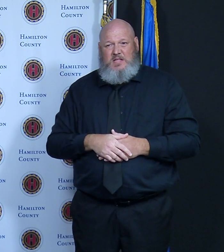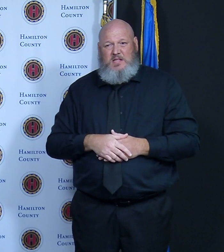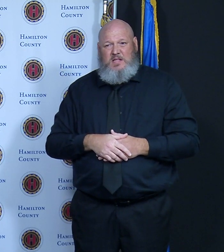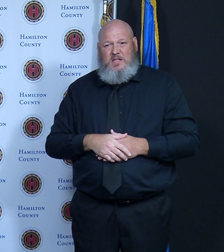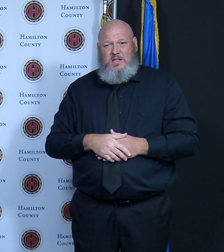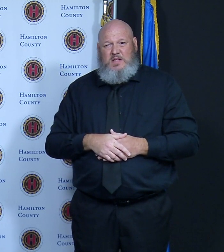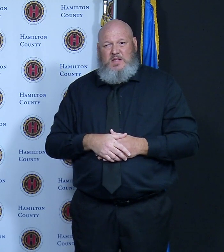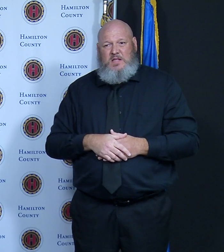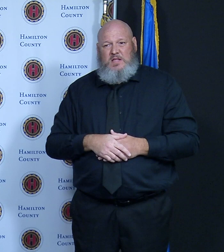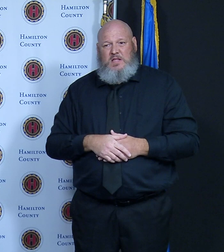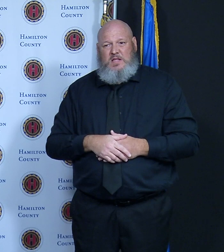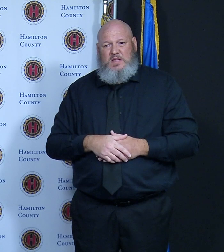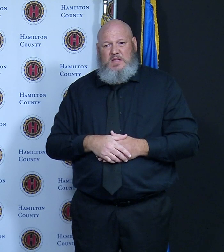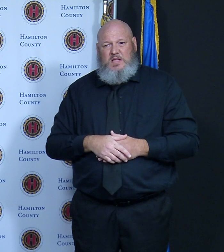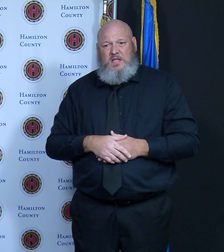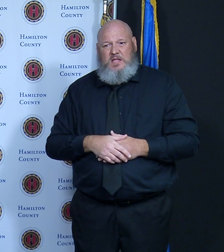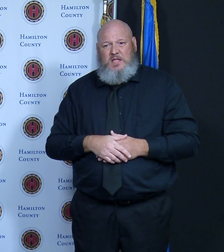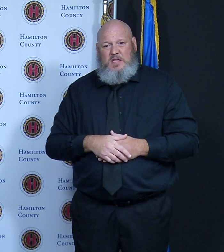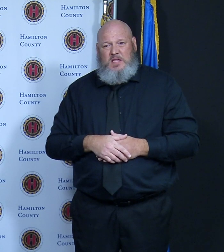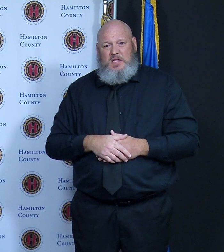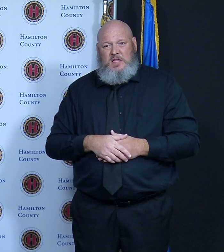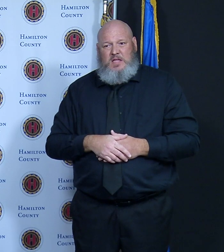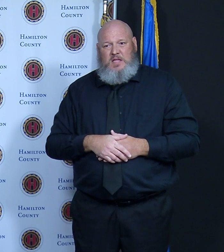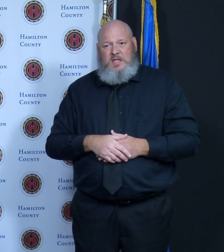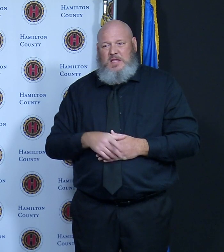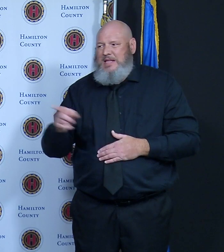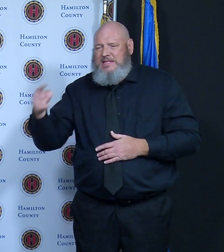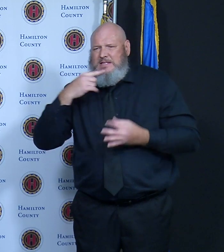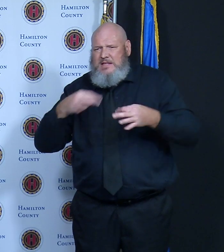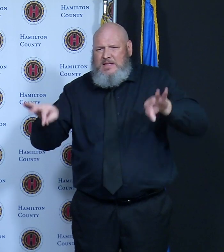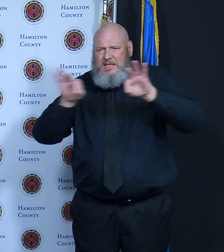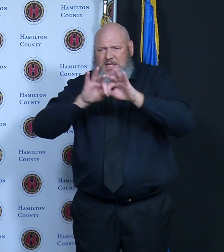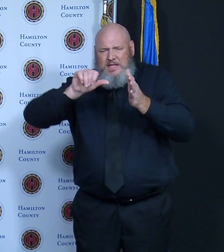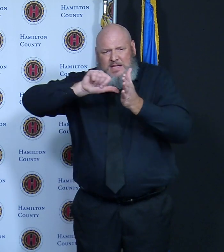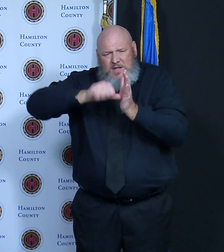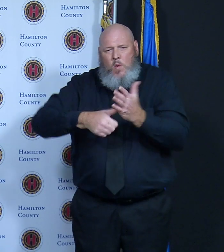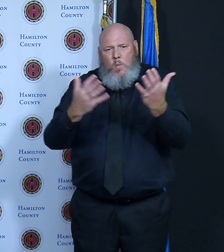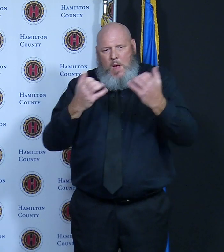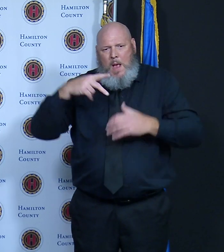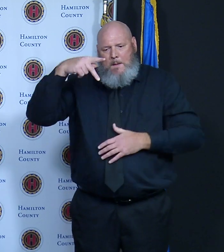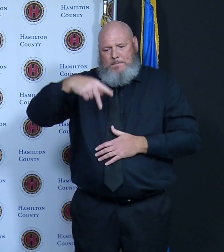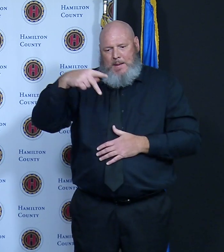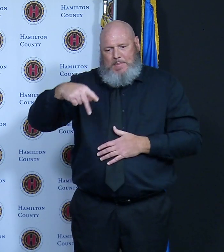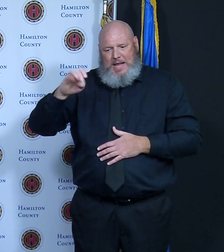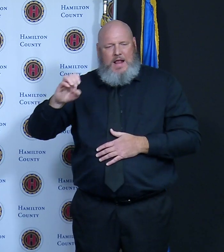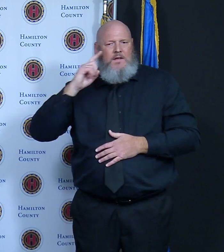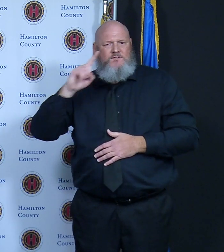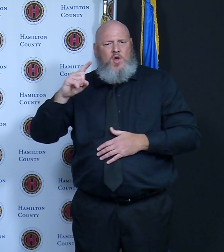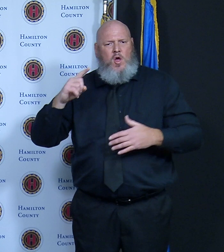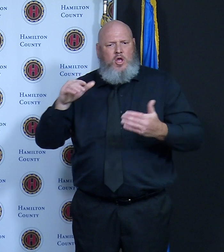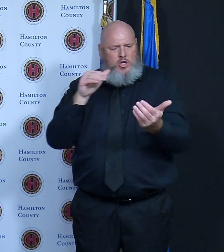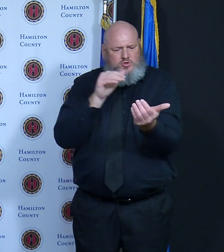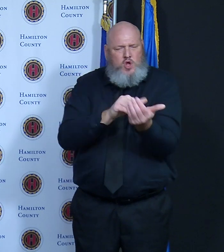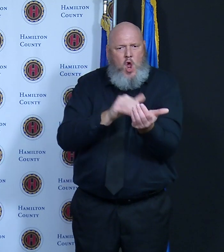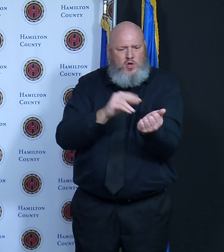environment as well as first responders so no personally I would not